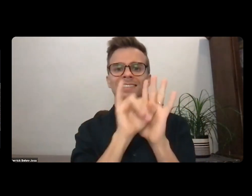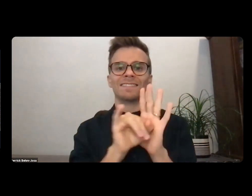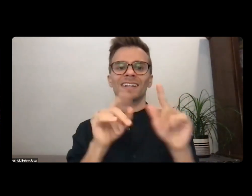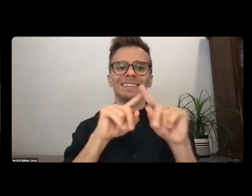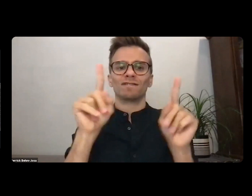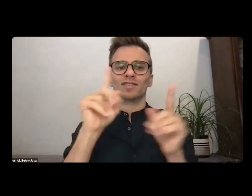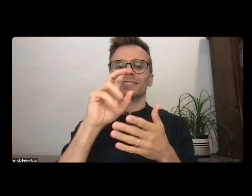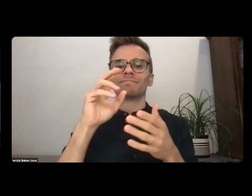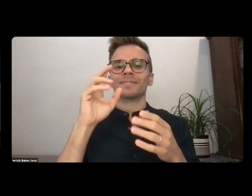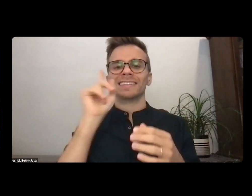Go to the next slide.